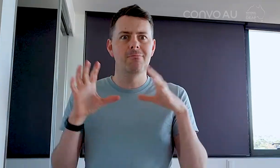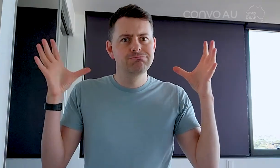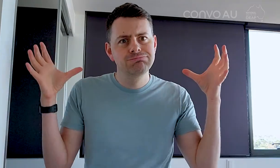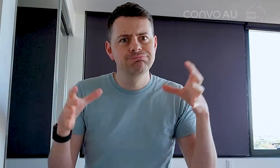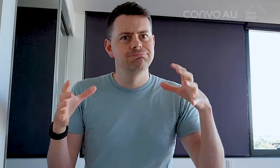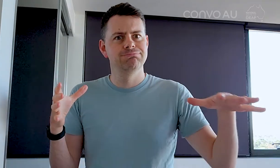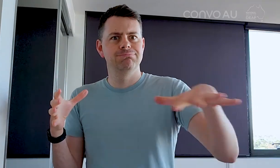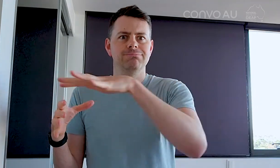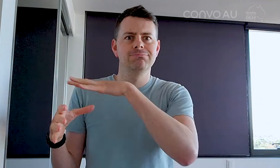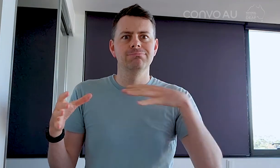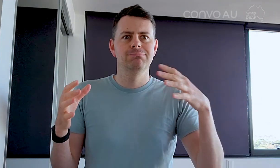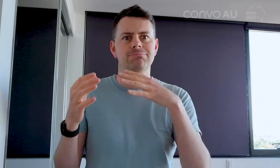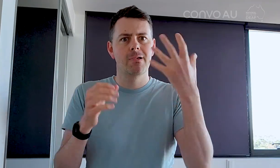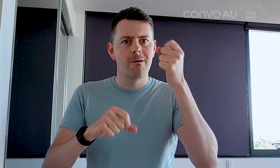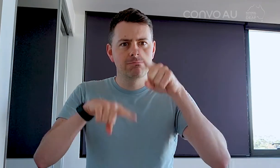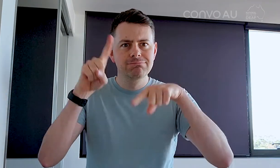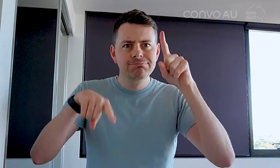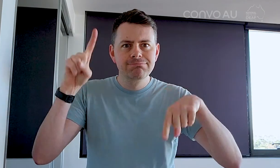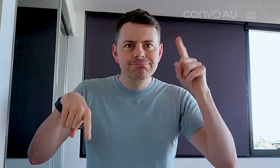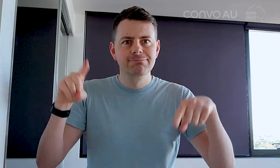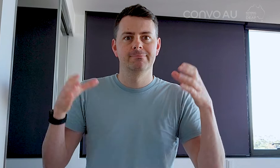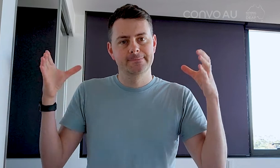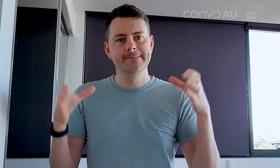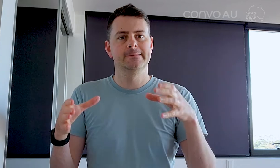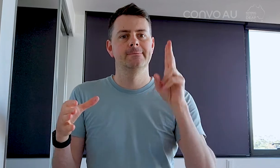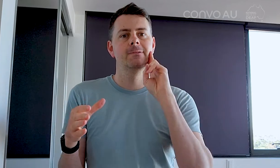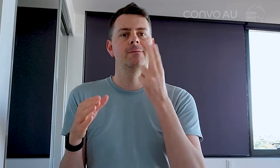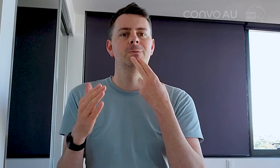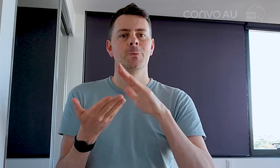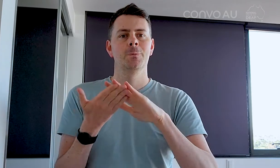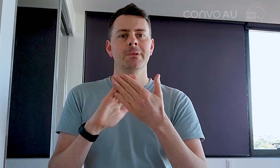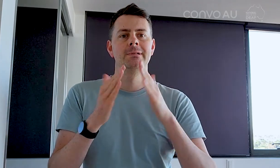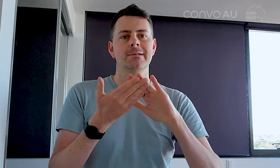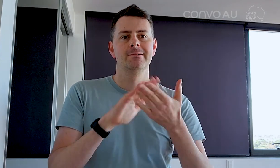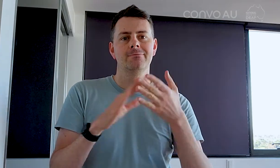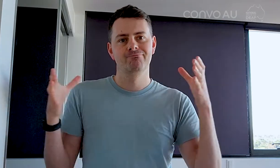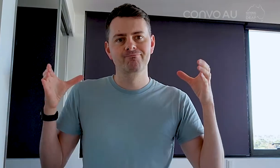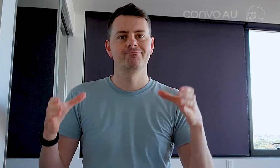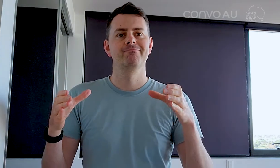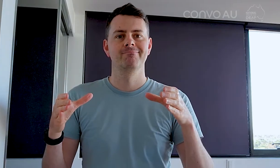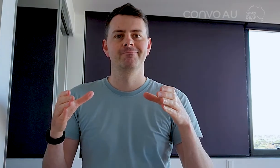We have rich diversity in our Deaf communities.